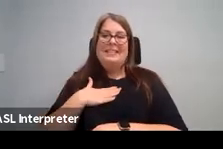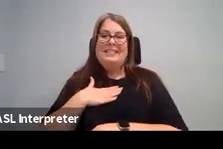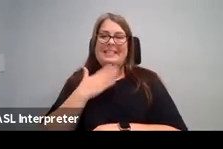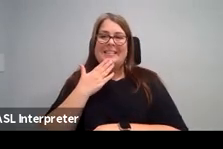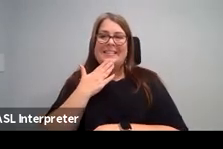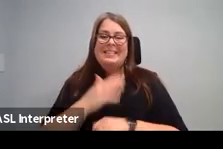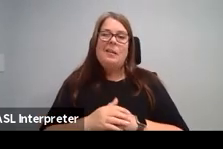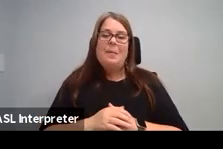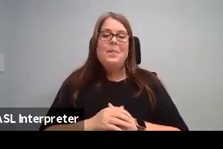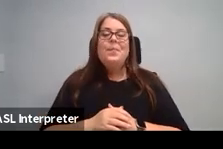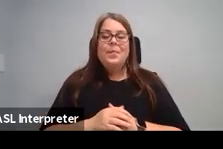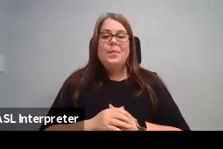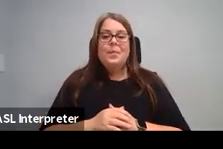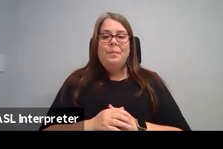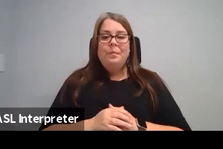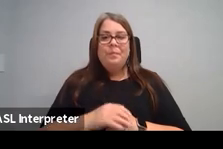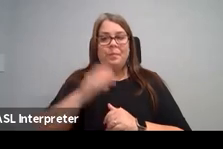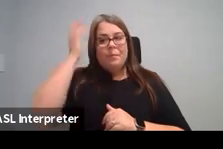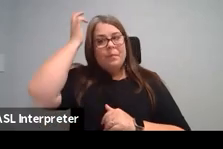Allison Frenzel : So we're going to go ahead and Allison Frenzel : Move back